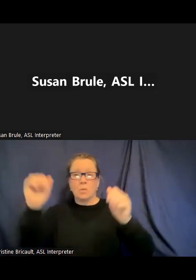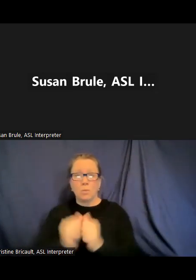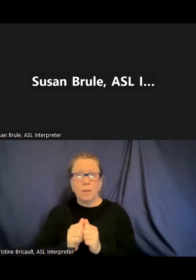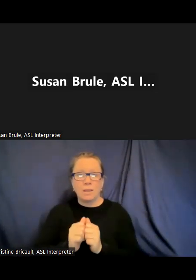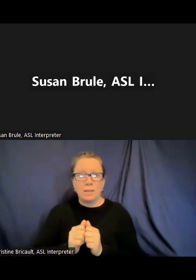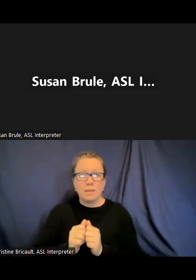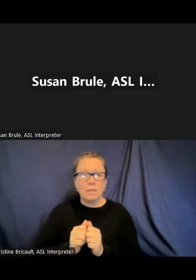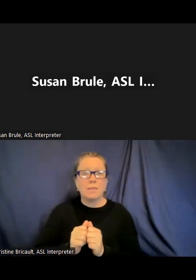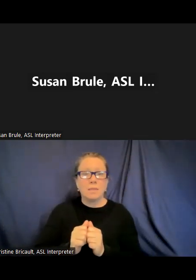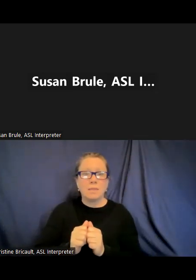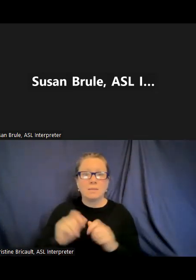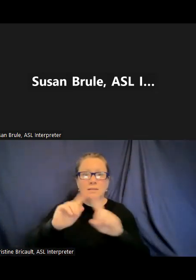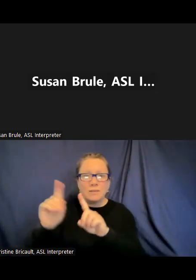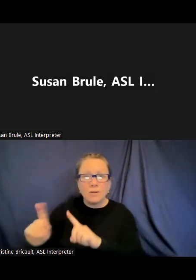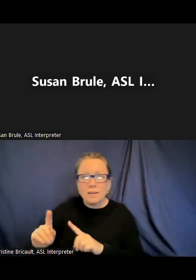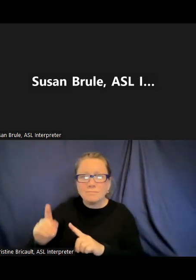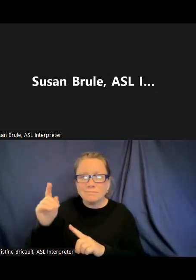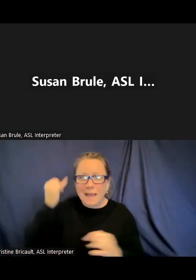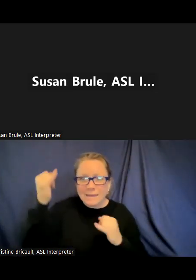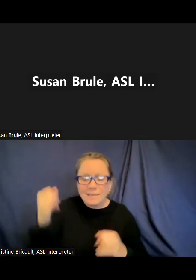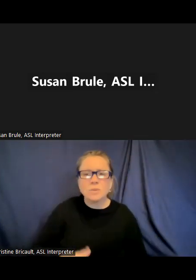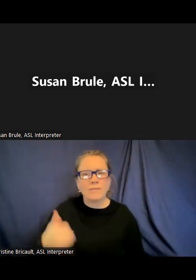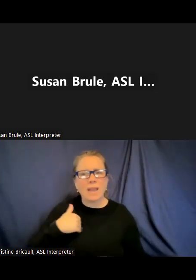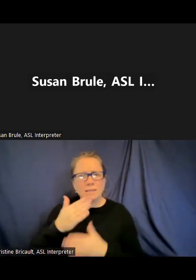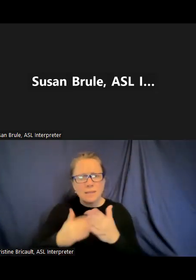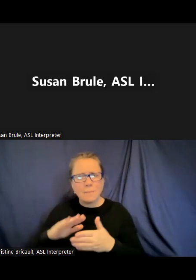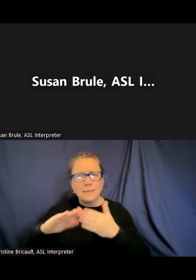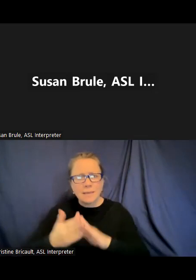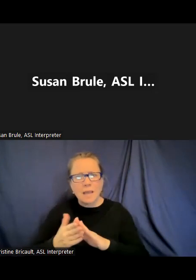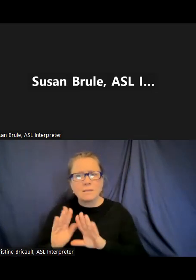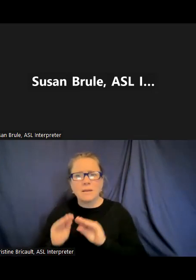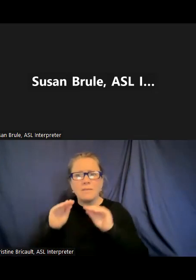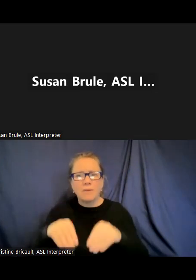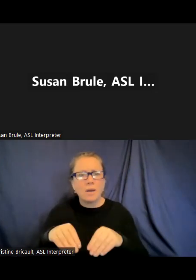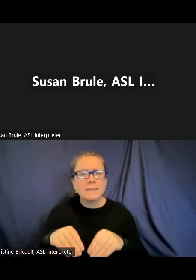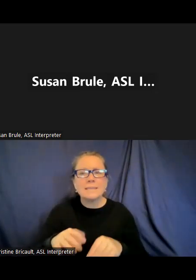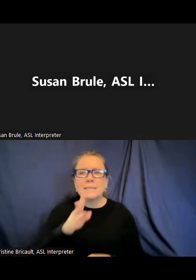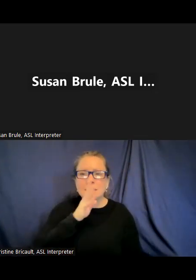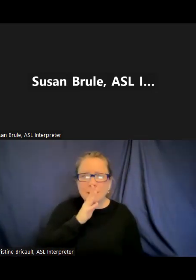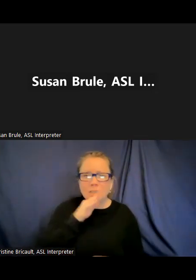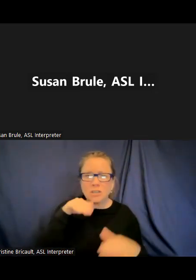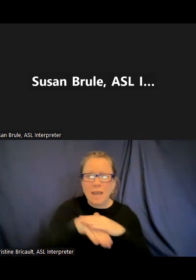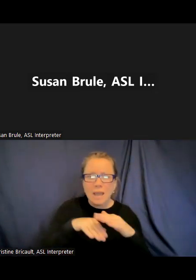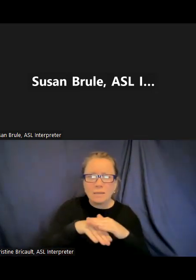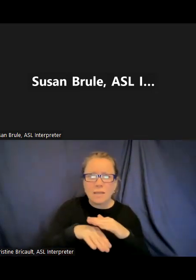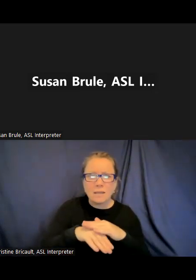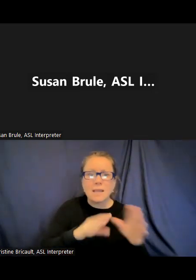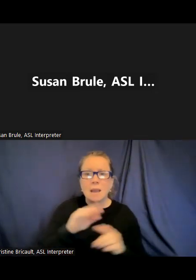We've had a town, couple towns install beach access maps and board walks to allow people with mobility